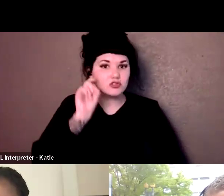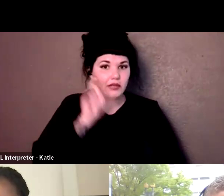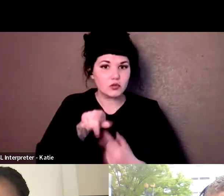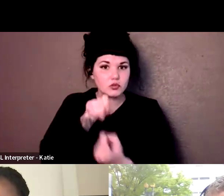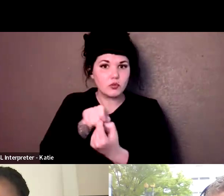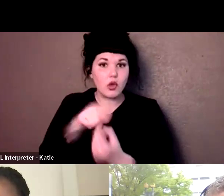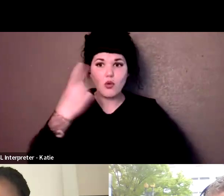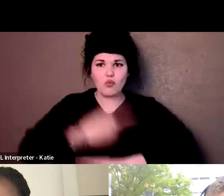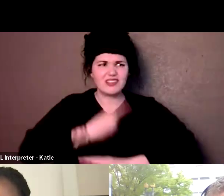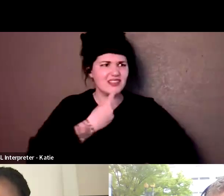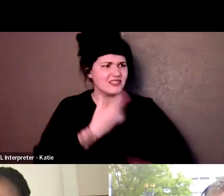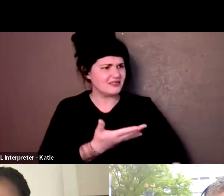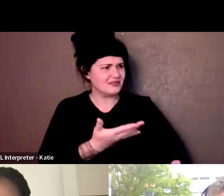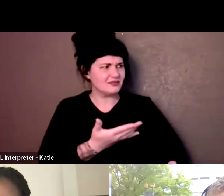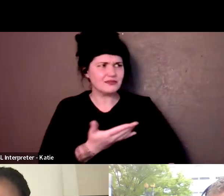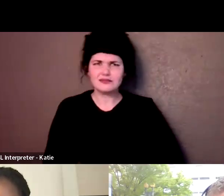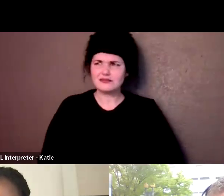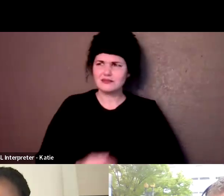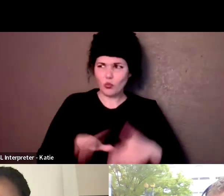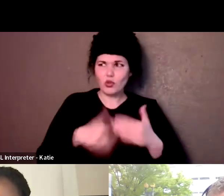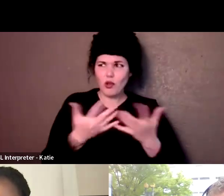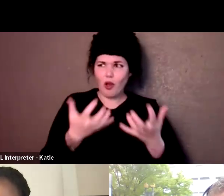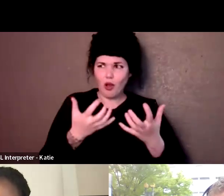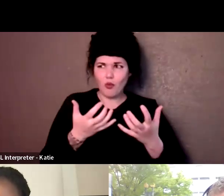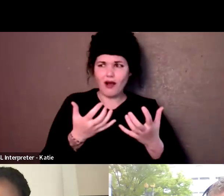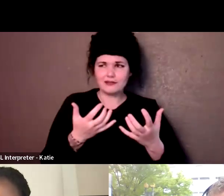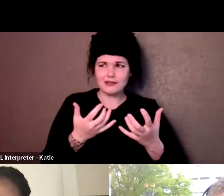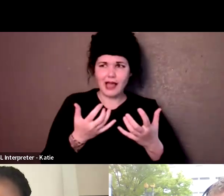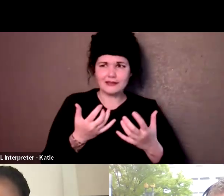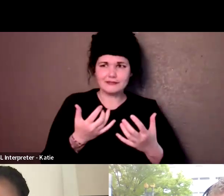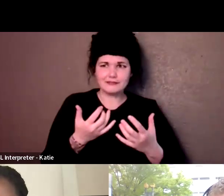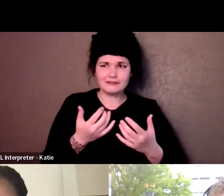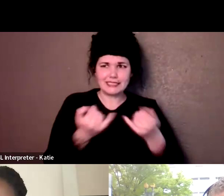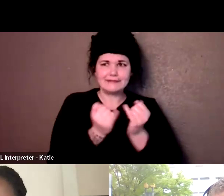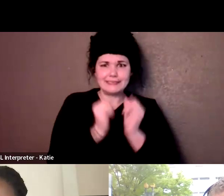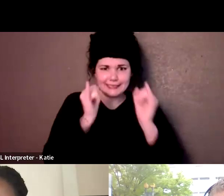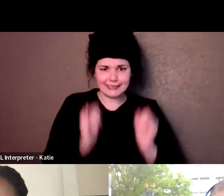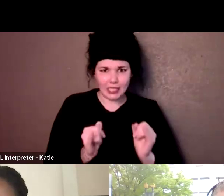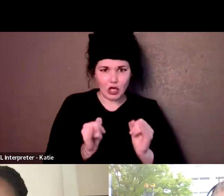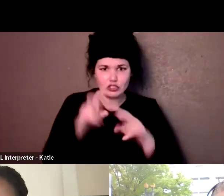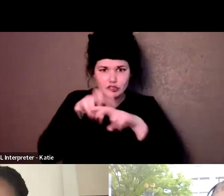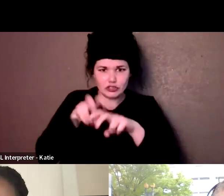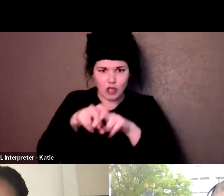all want singles stalled bathrooms? Isn't this a universal good in the ways in which